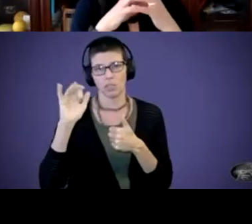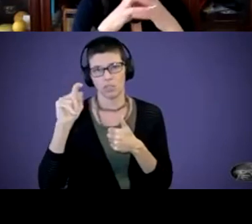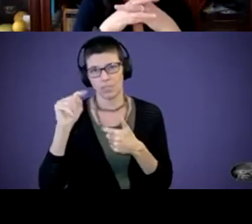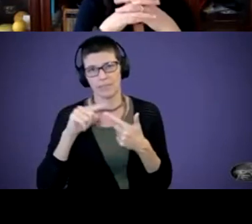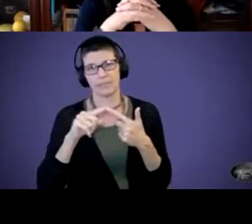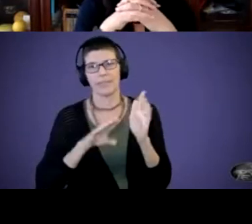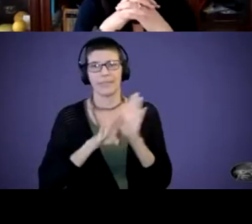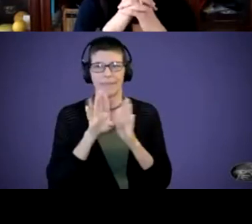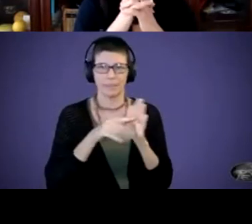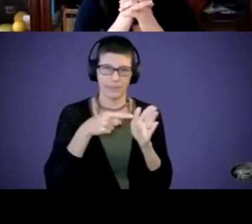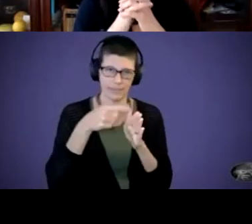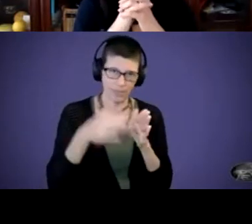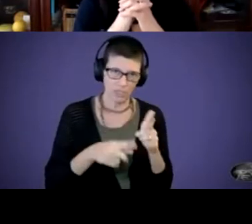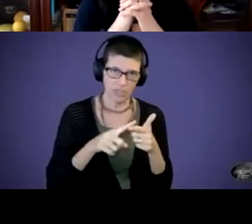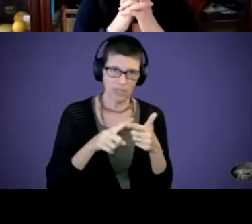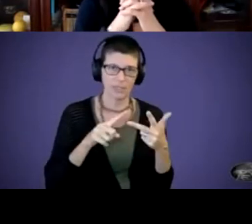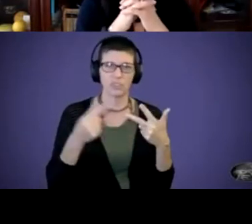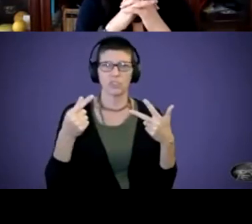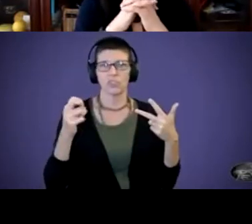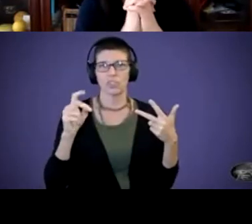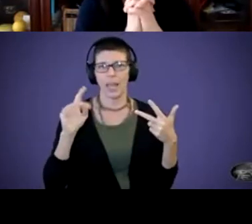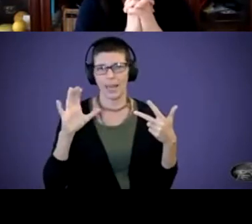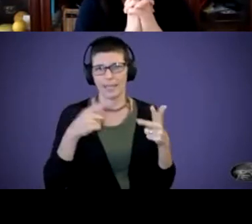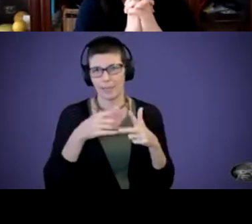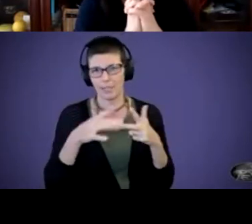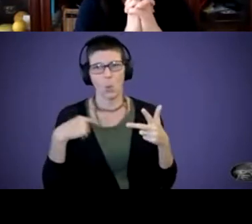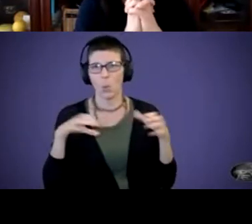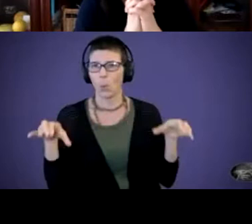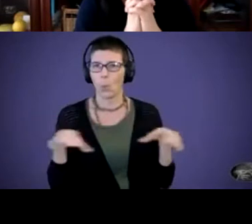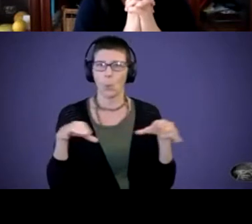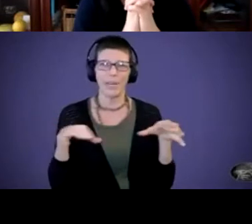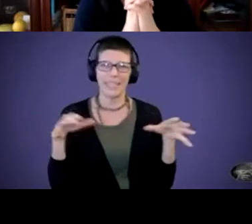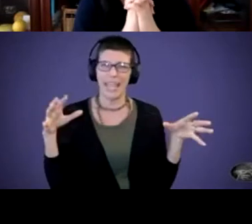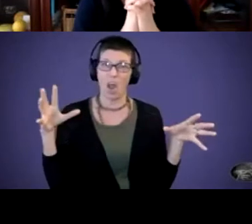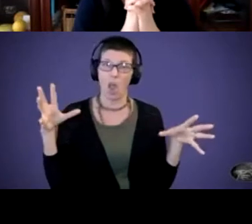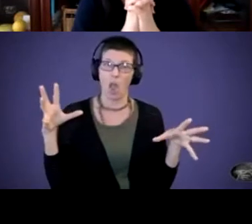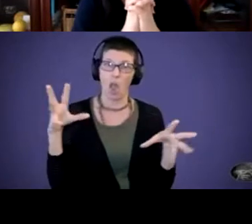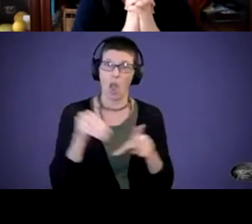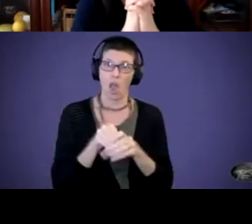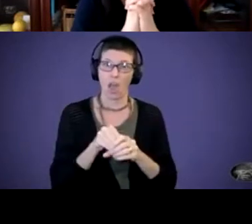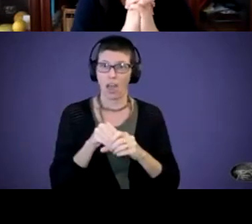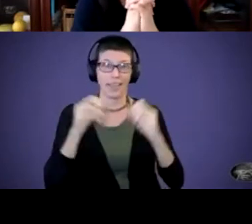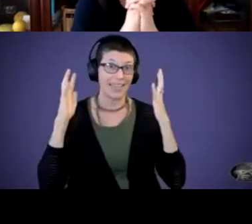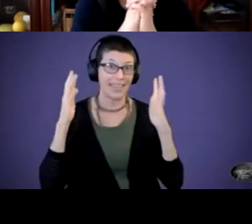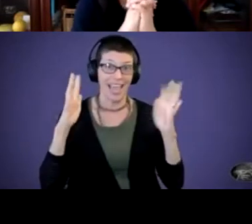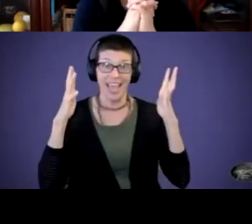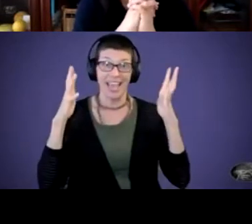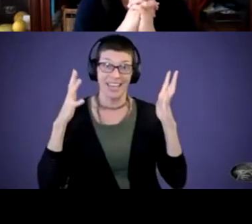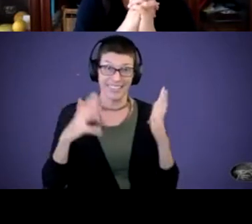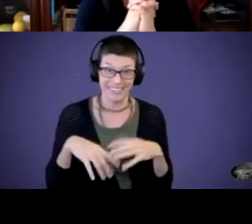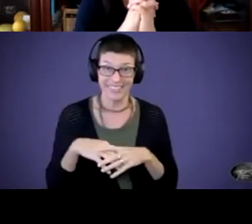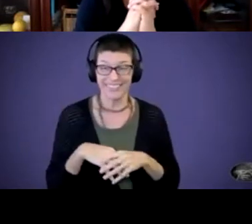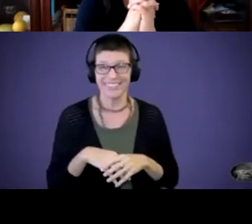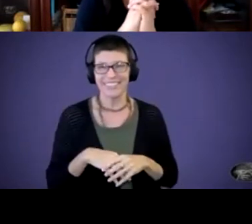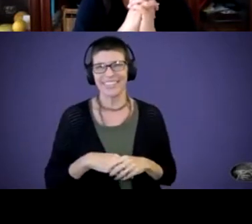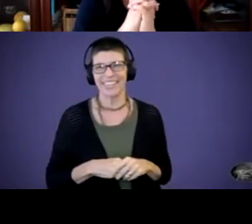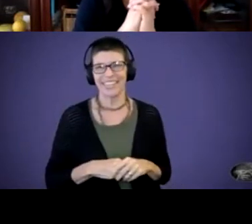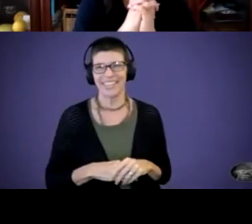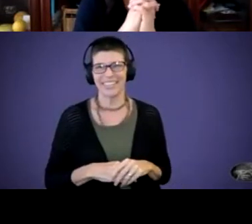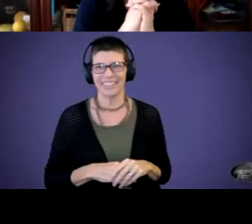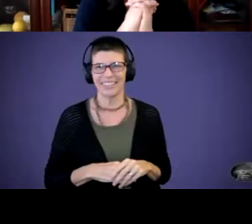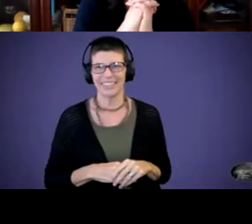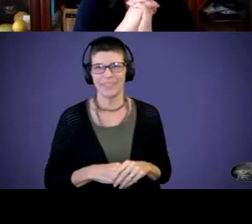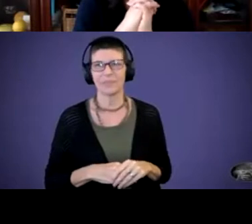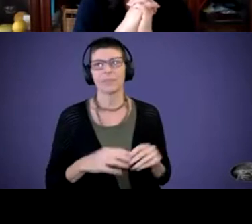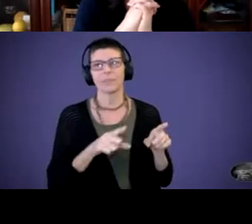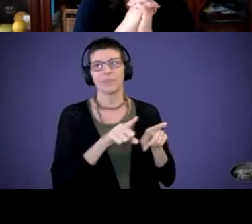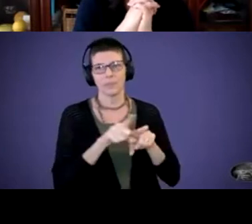we had the genetic specialist. We did it all yʻall, yay. We also had early intervention.